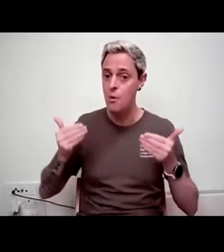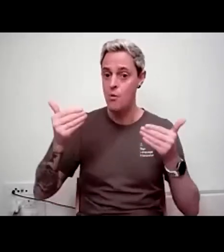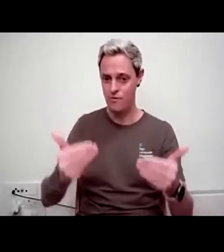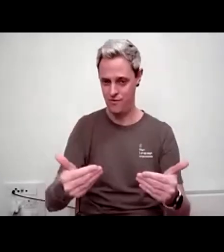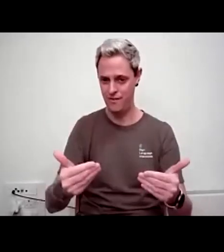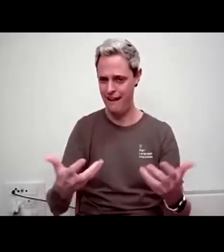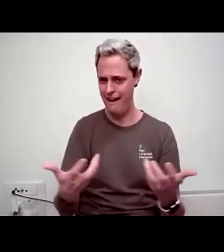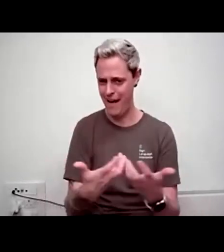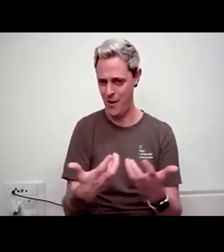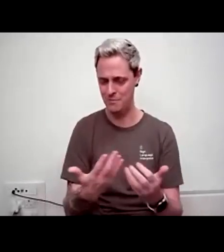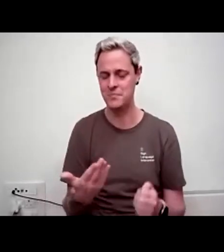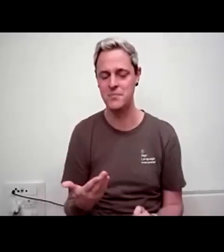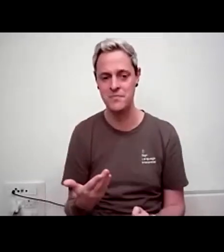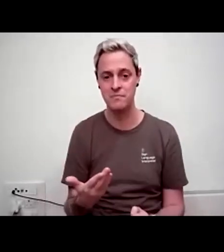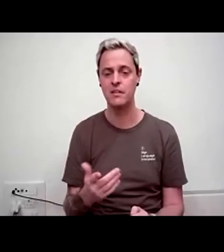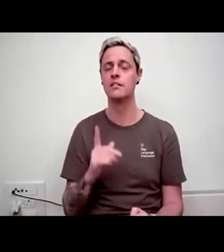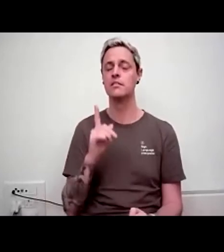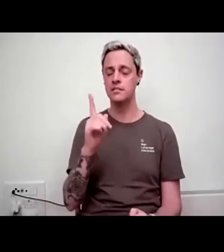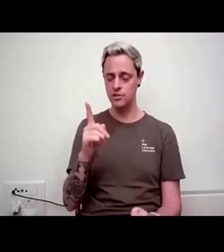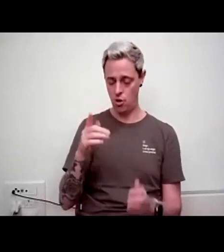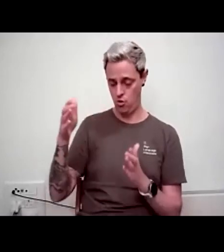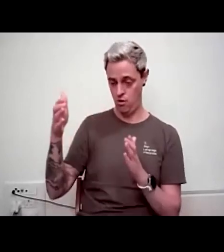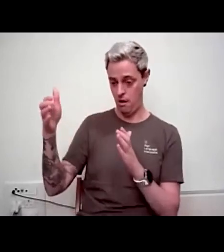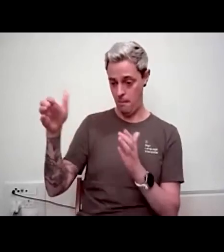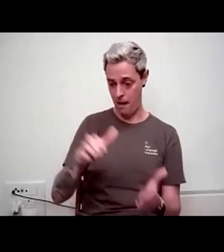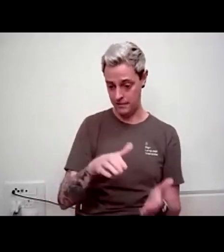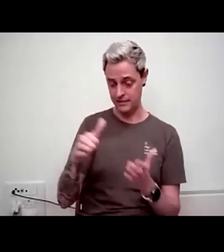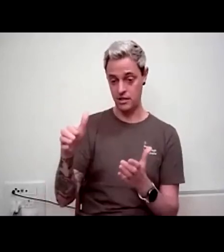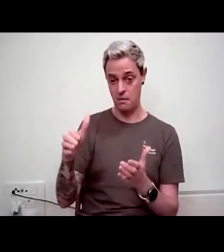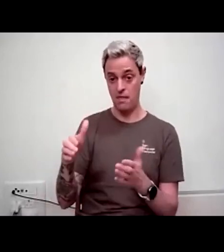to say that given that baptism is the great equaliser before God,